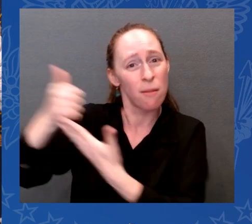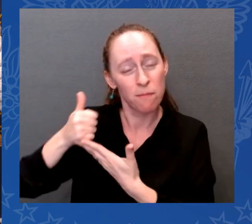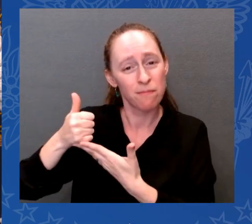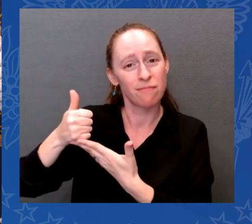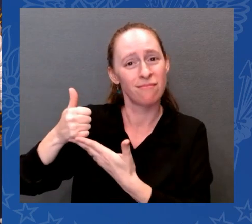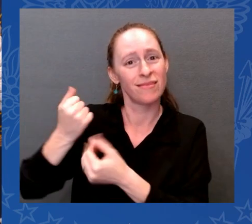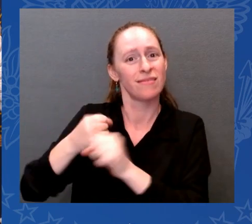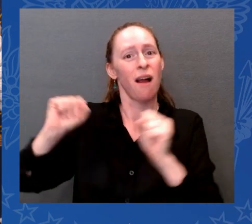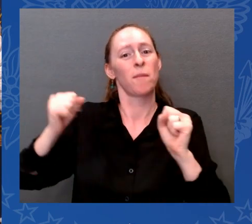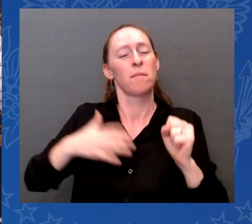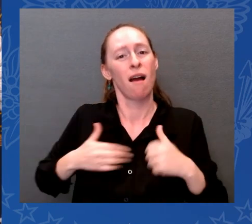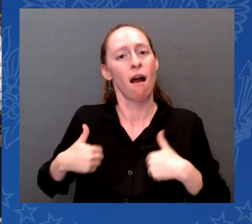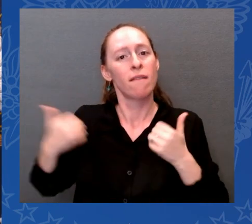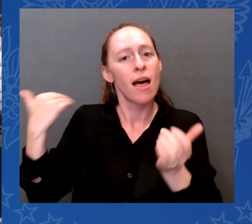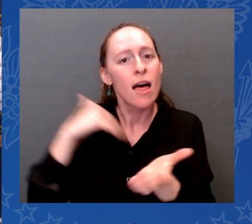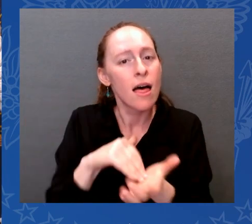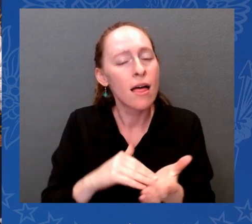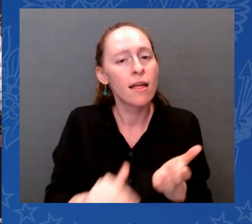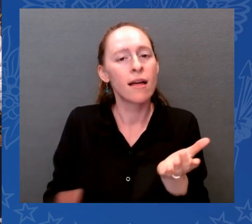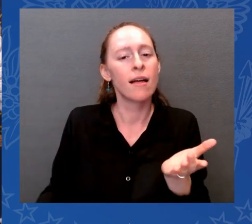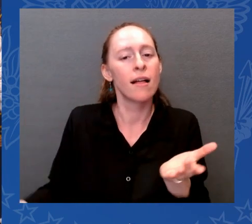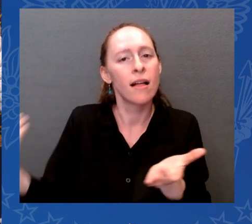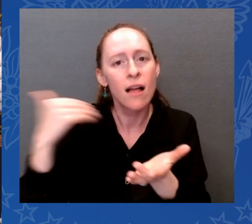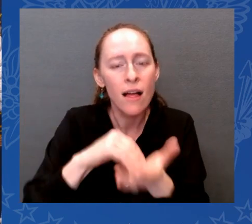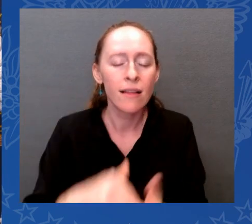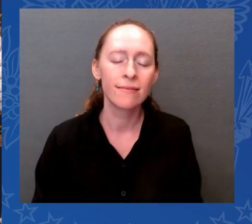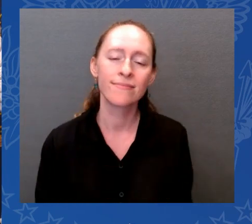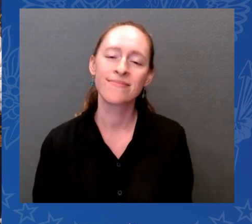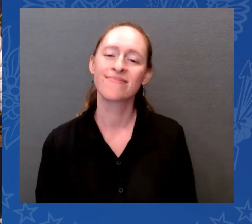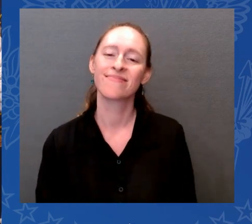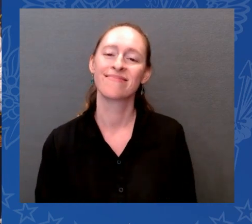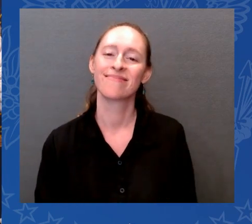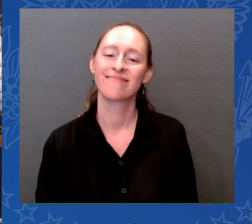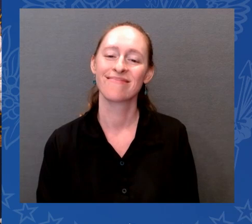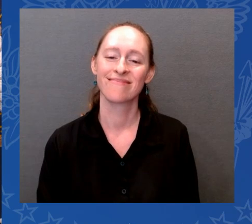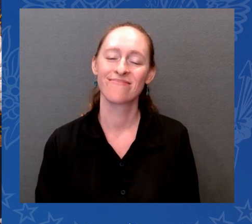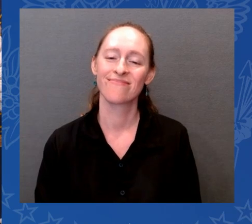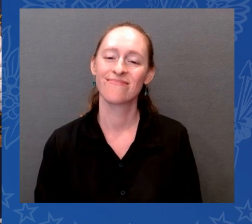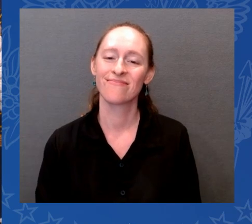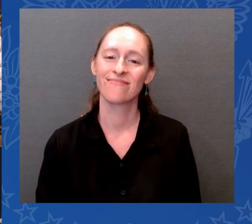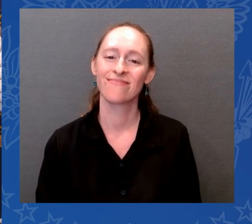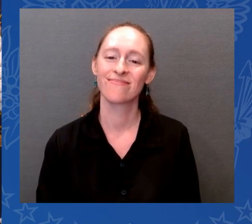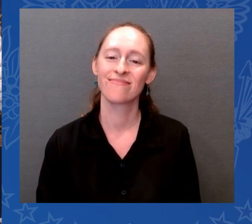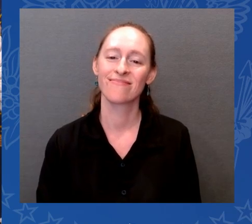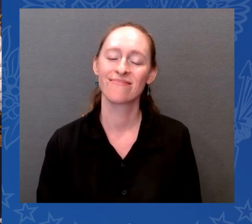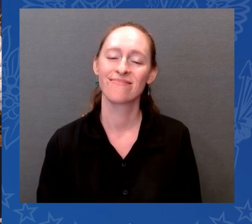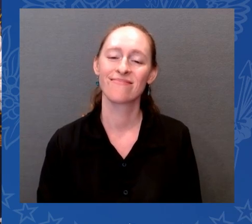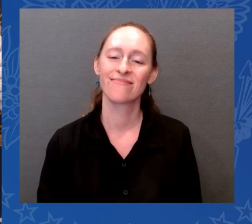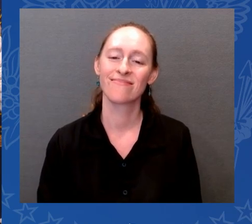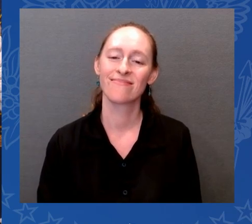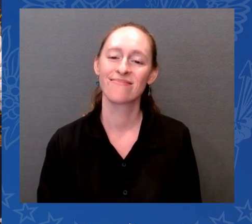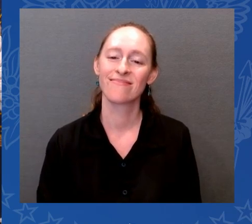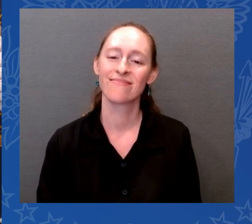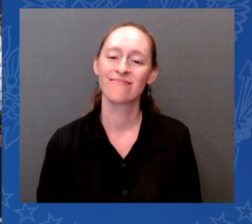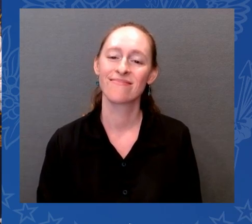The only thing that saves lives of a firefighter are more firefighters. The only thing that saves lives of a firefighter